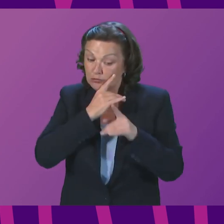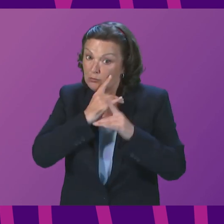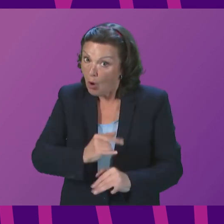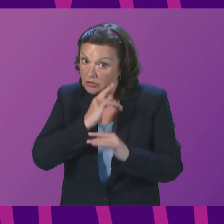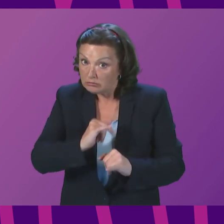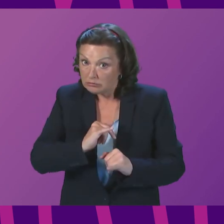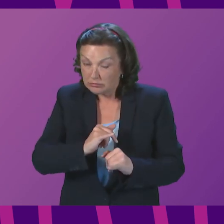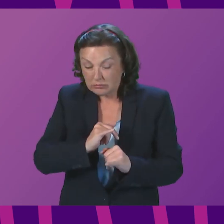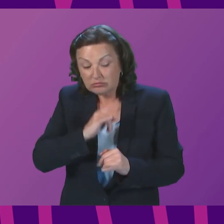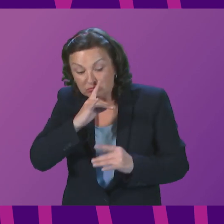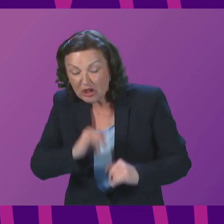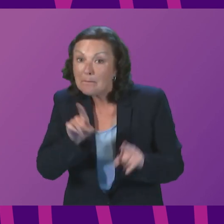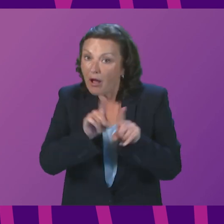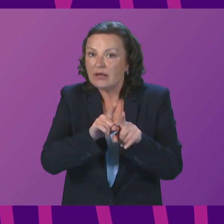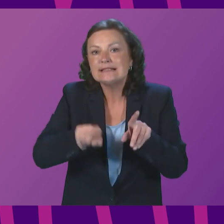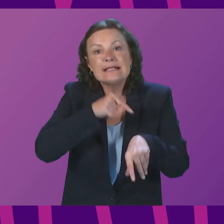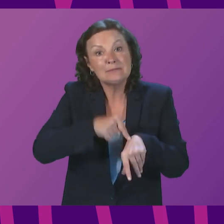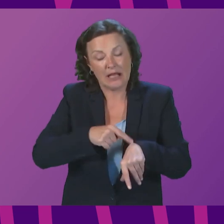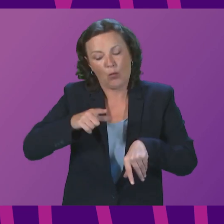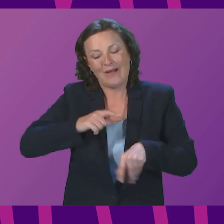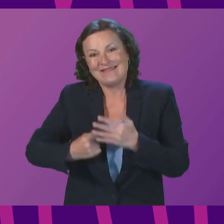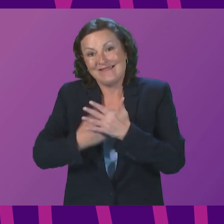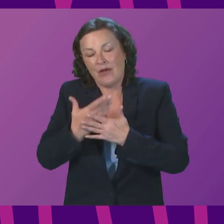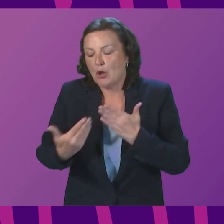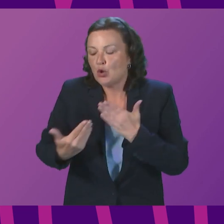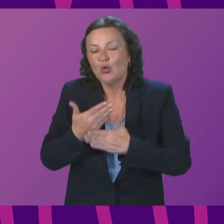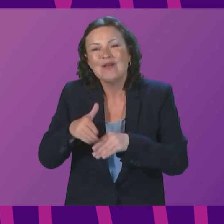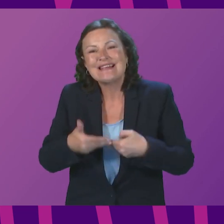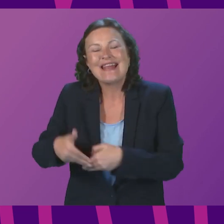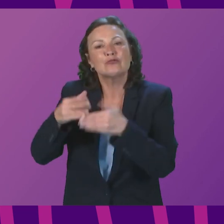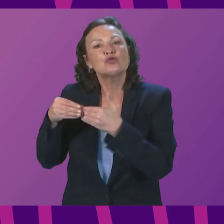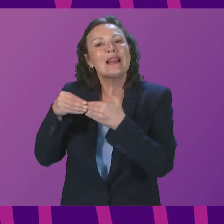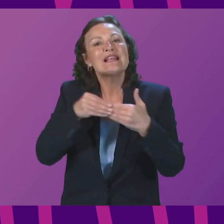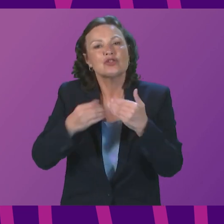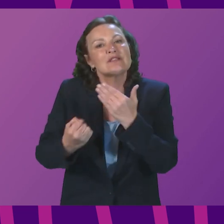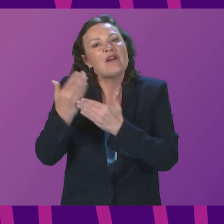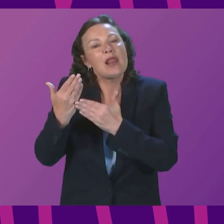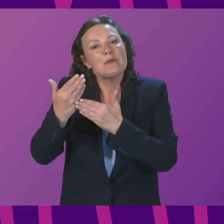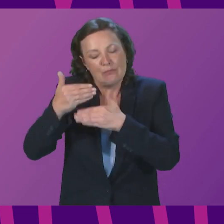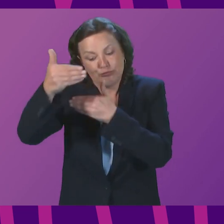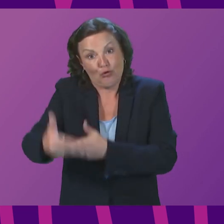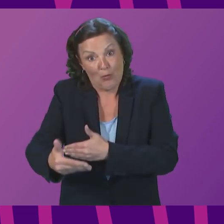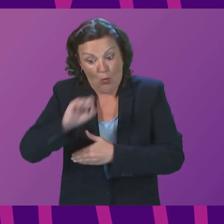As I said in my original answer, we are also developing a new national leadership development programme, which we will launch later this year.